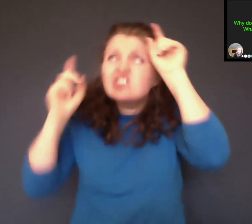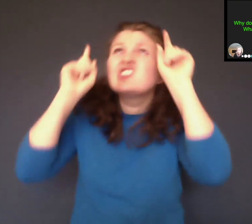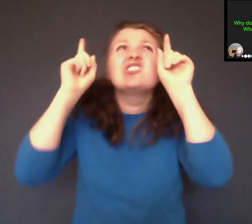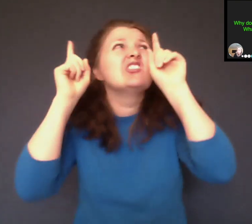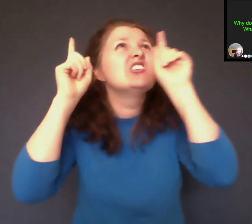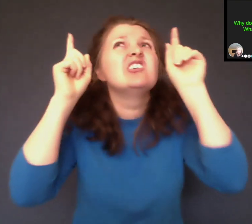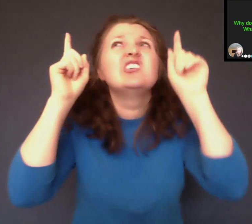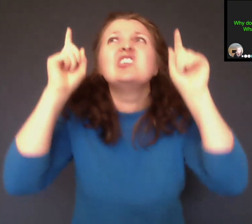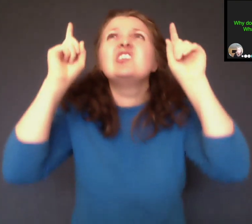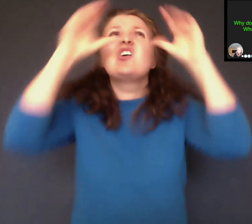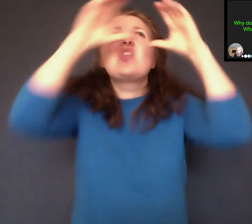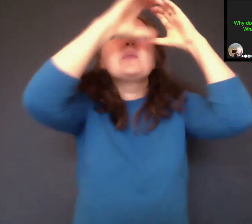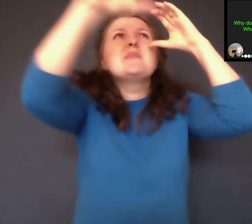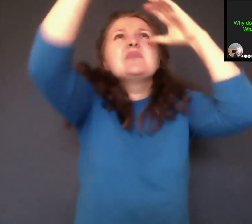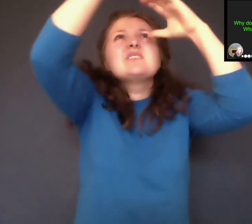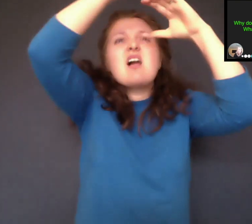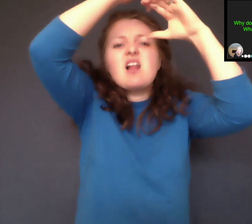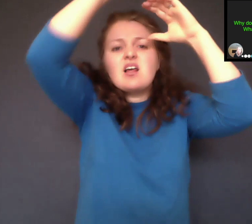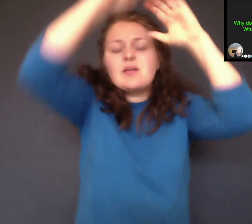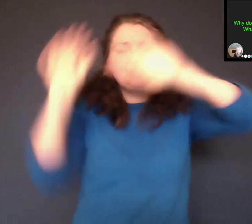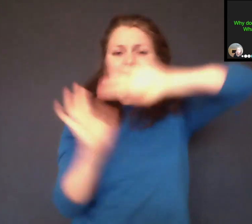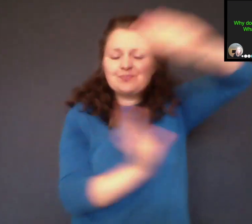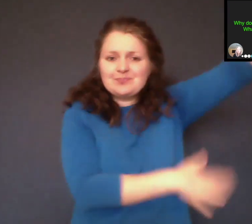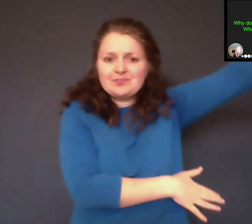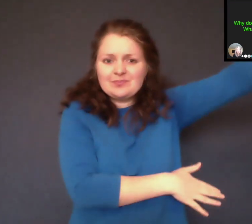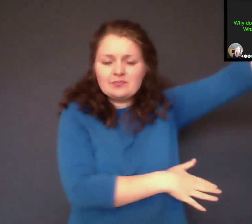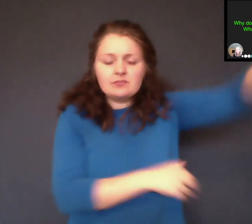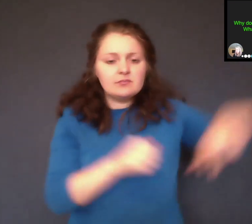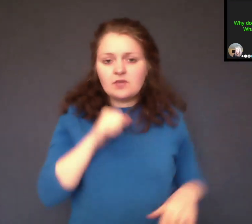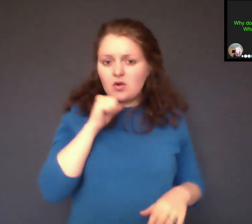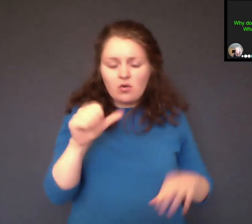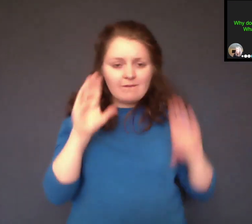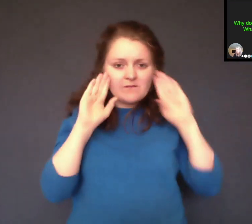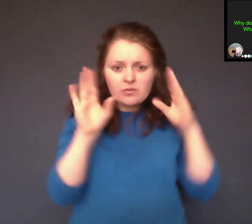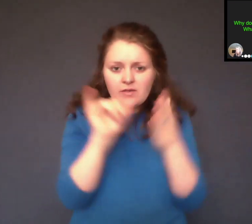he told himself to put such imaginings out of his head and concentrate on the finding of